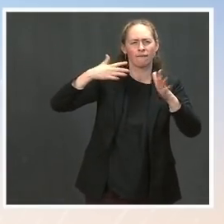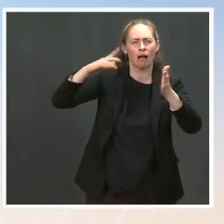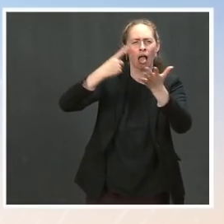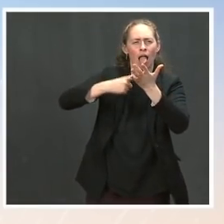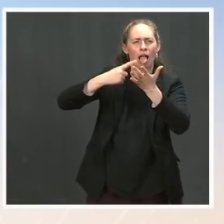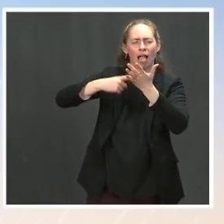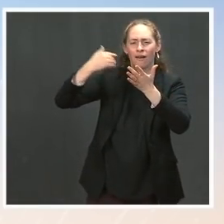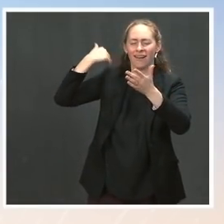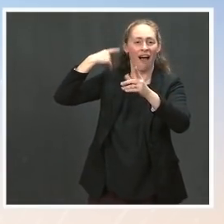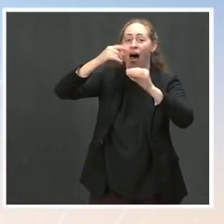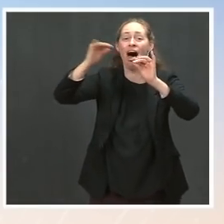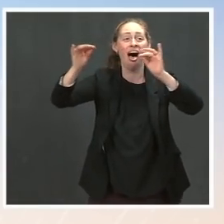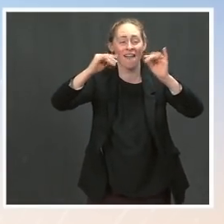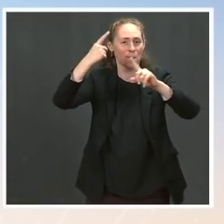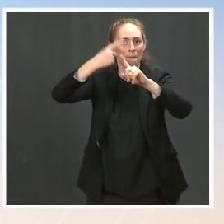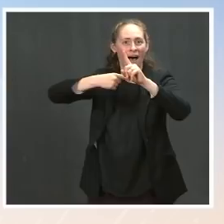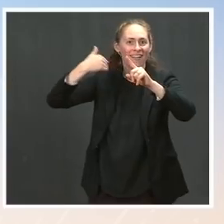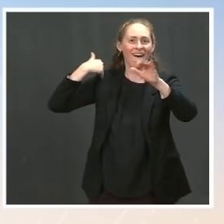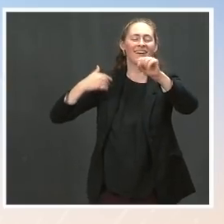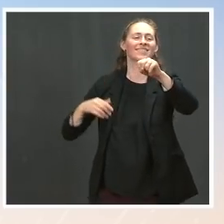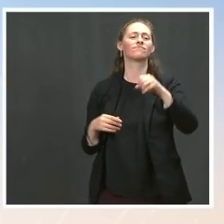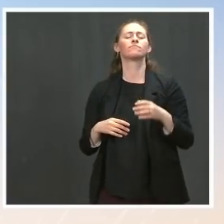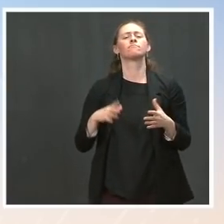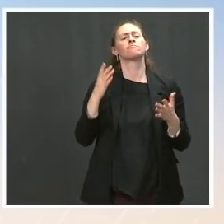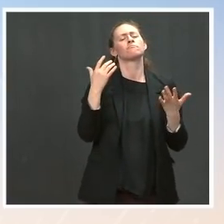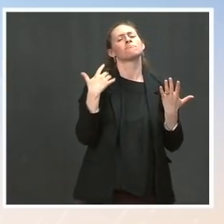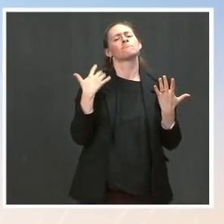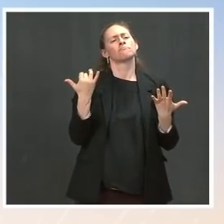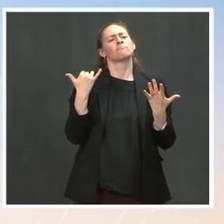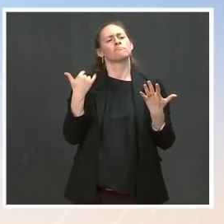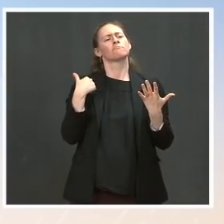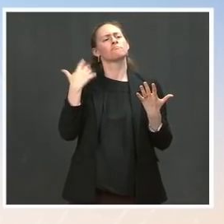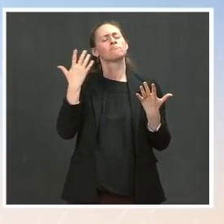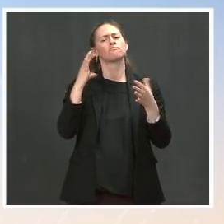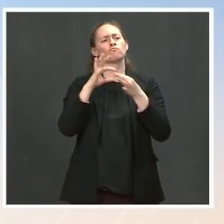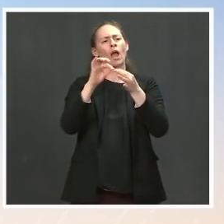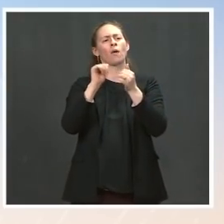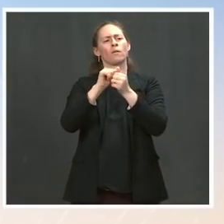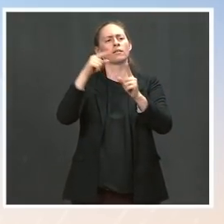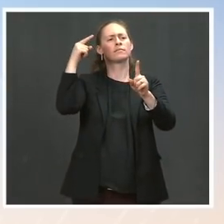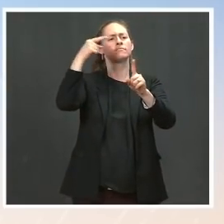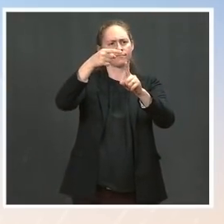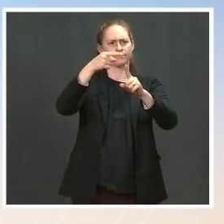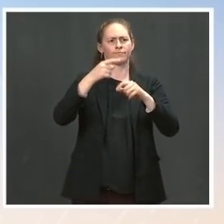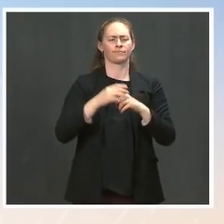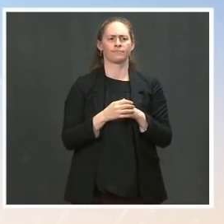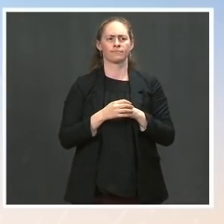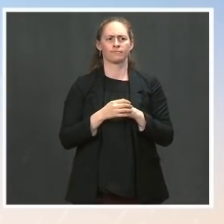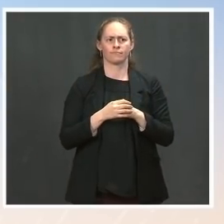The Press: The New York Times, last week, came out with a story that Mississippi was having a hard time